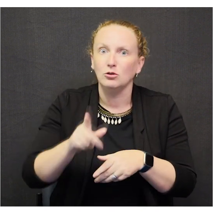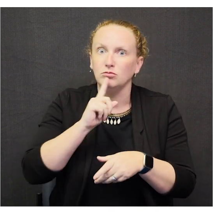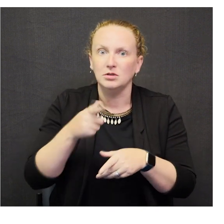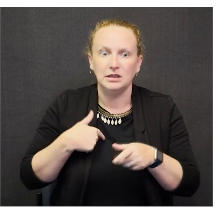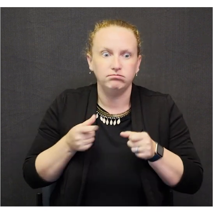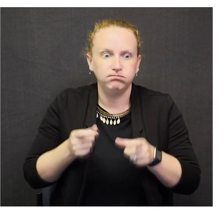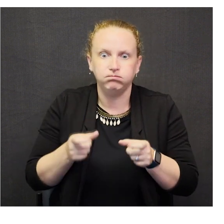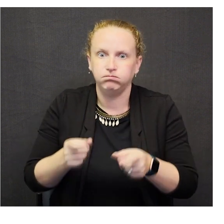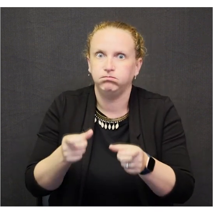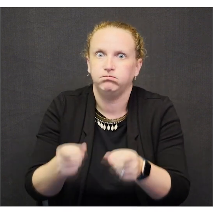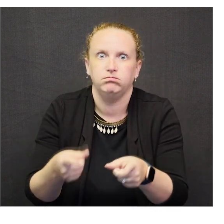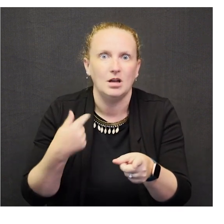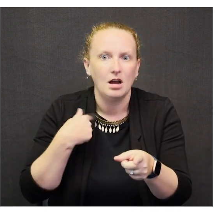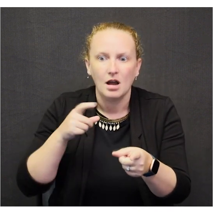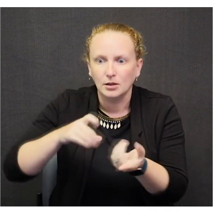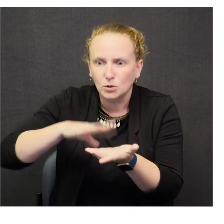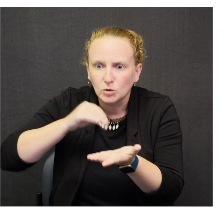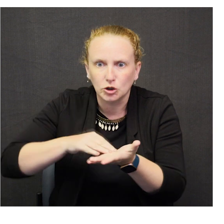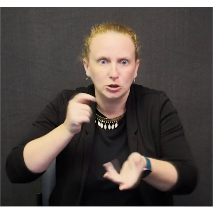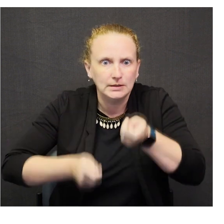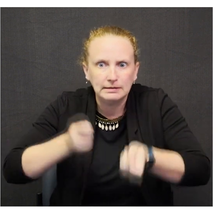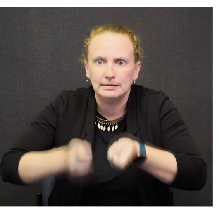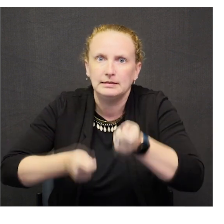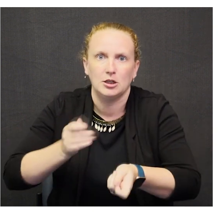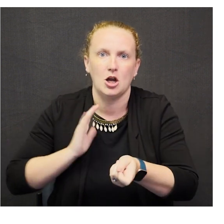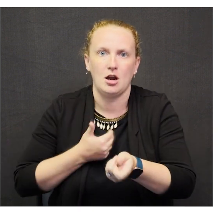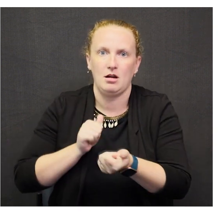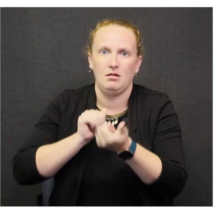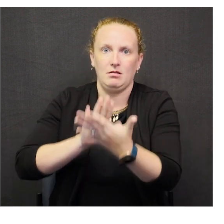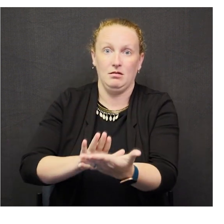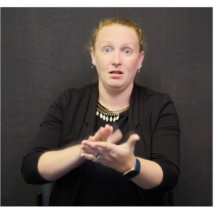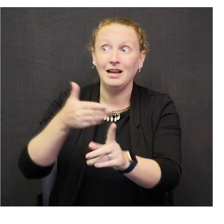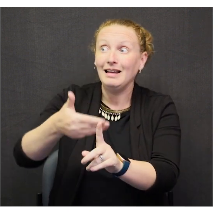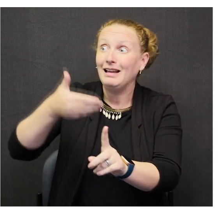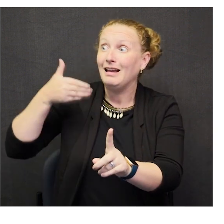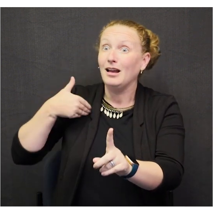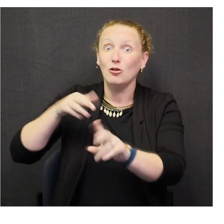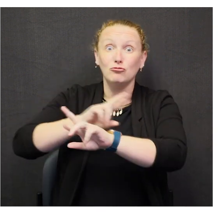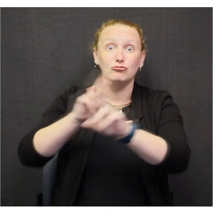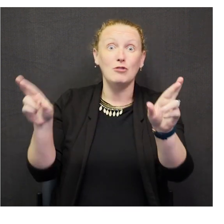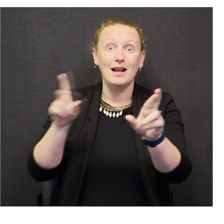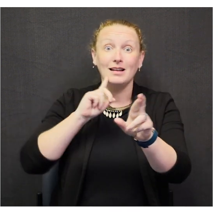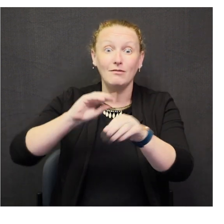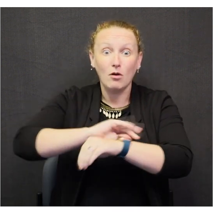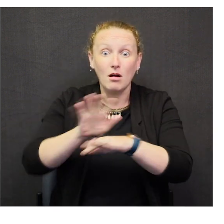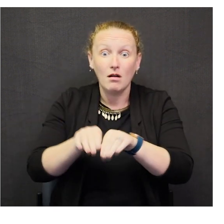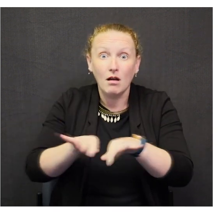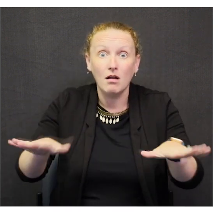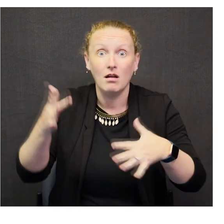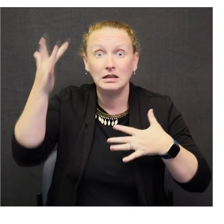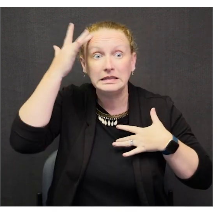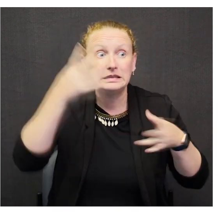us for a pandemic. That said, we've learned the lessons that I'm happy to share with your